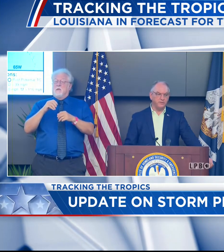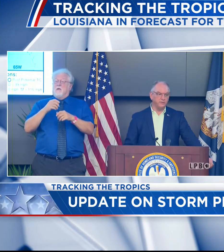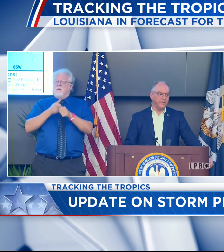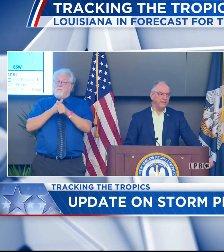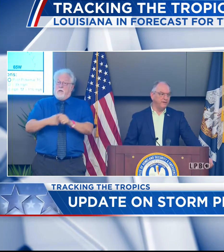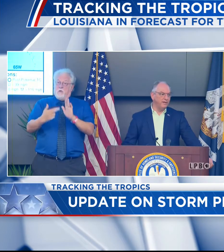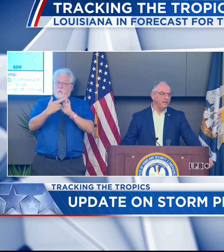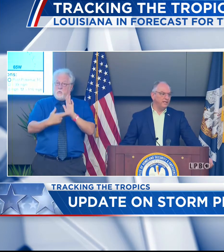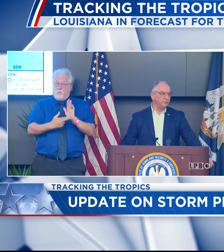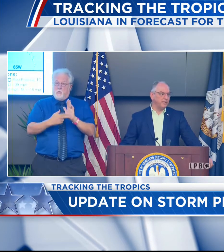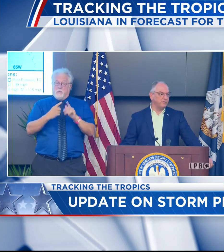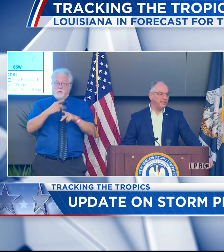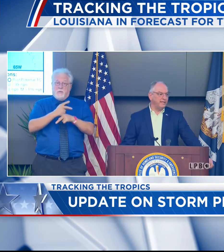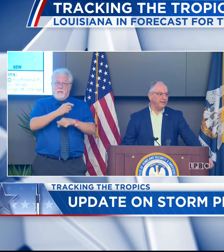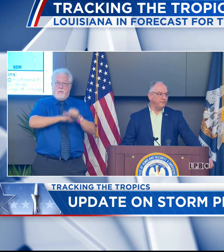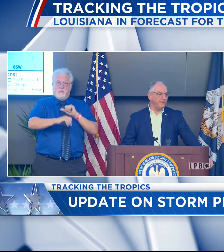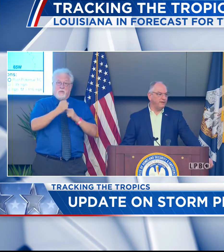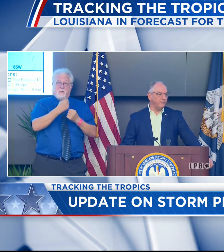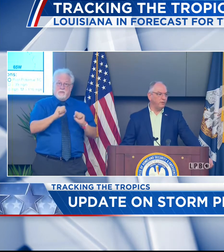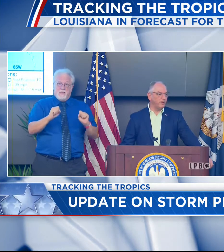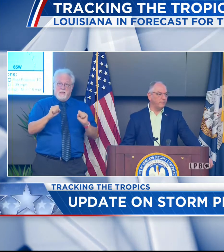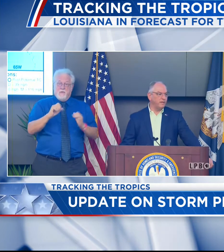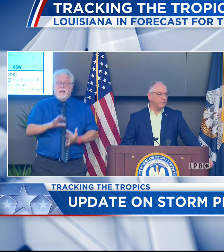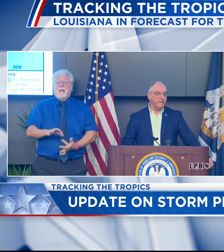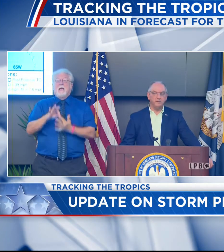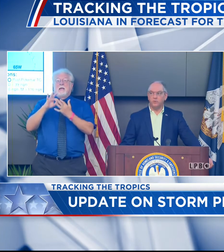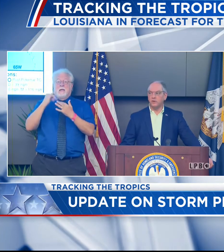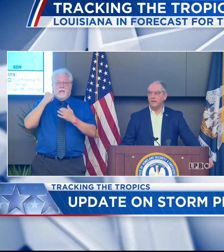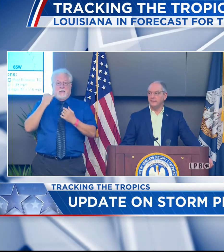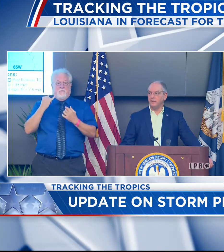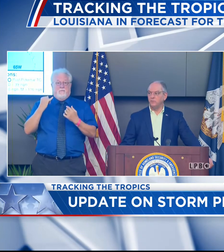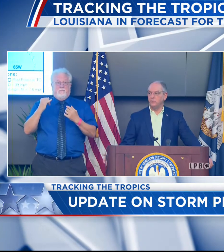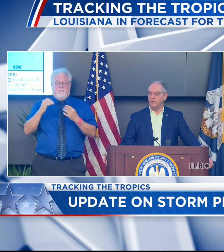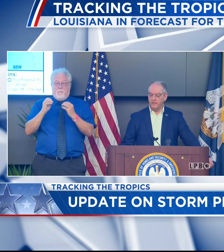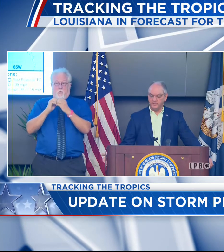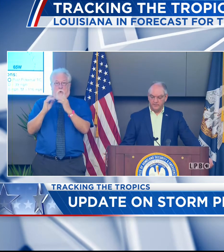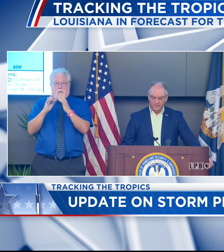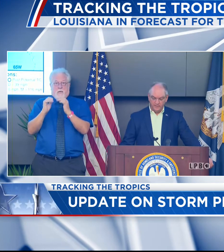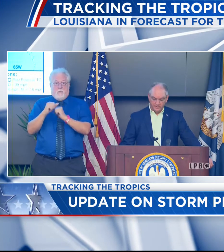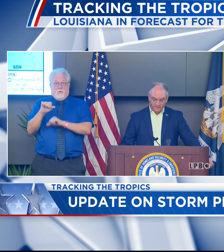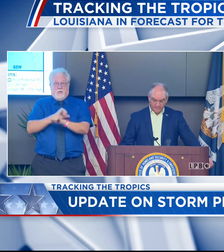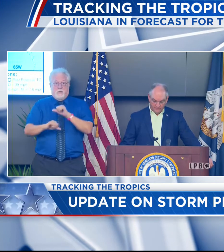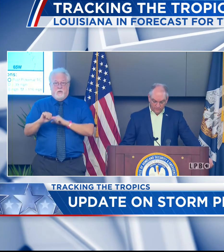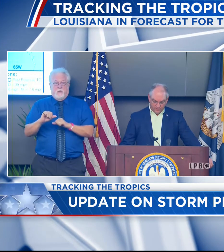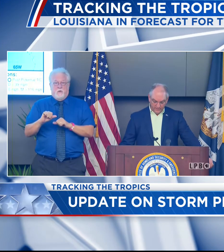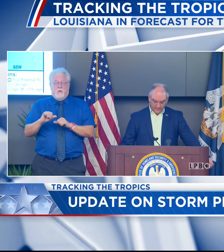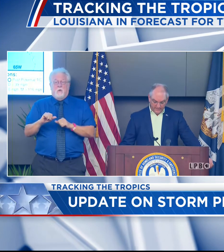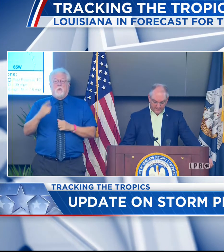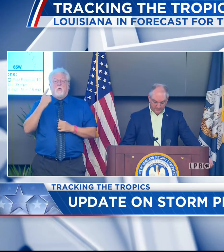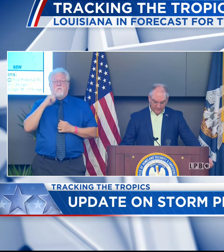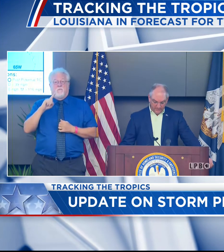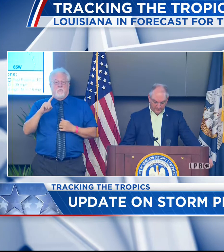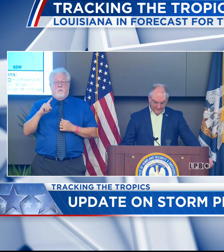YOURSELVES AND YOUR FAMILIES, YOUR BUSINESSES, YOUR PETS! WE STILL HAVE A TO PRACTICE